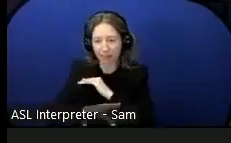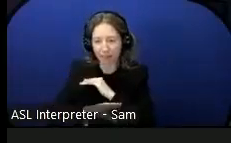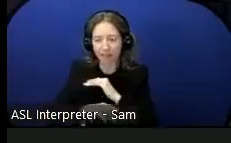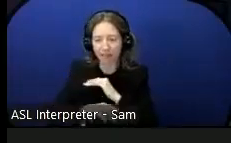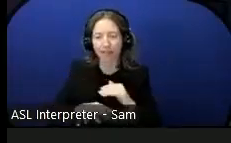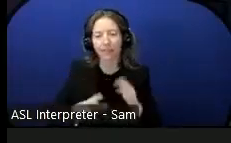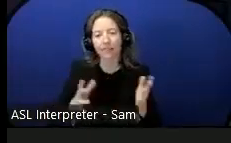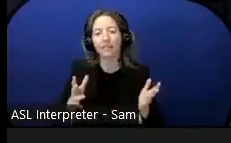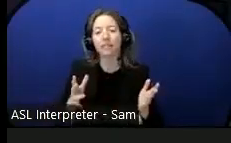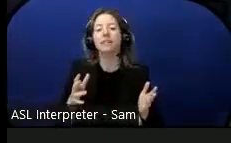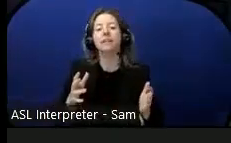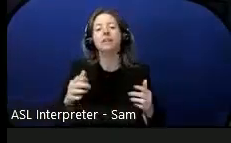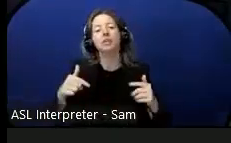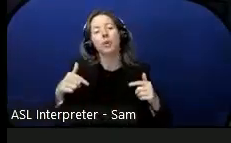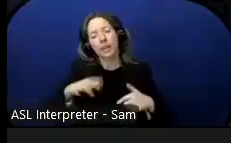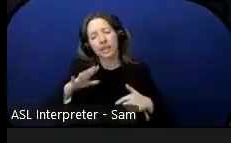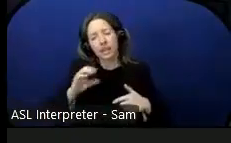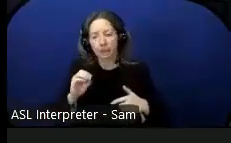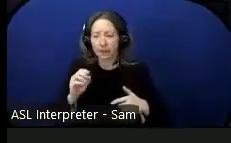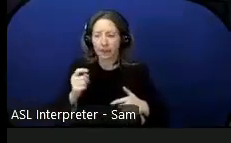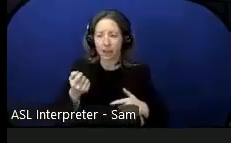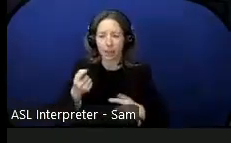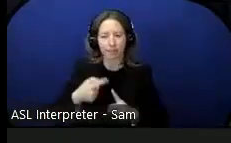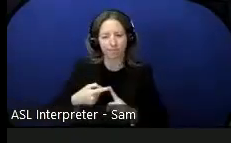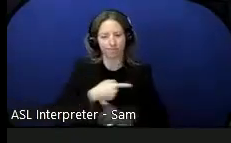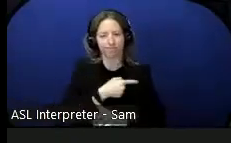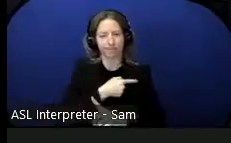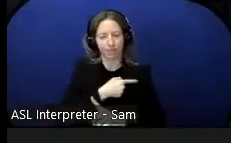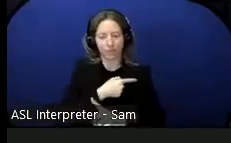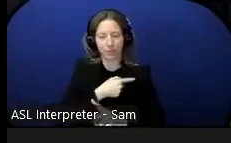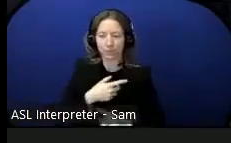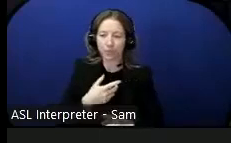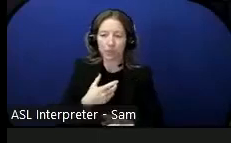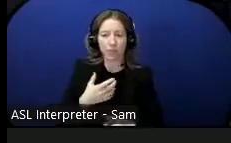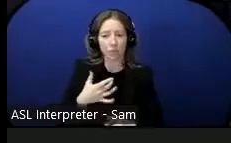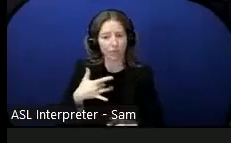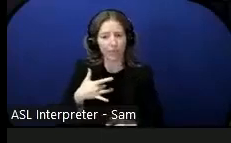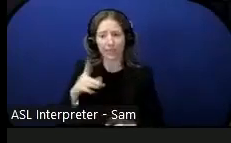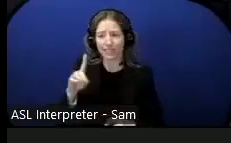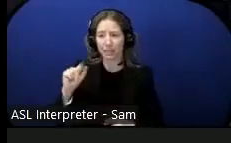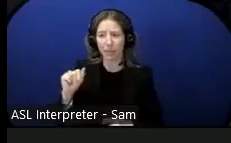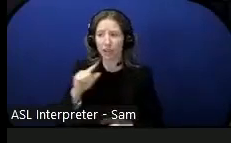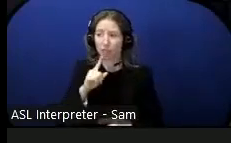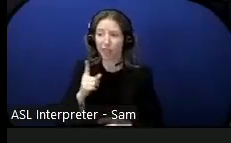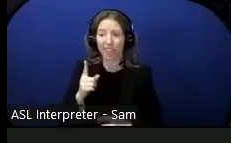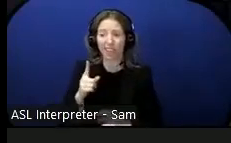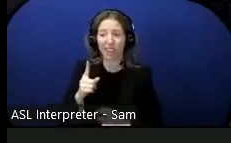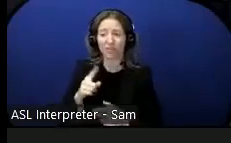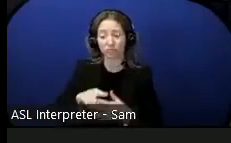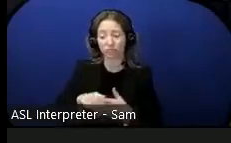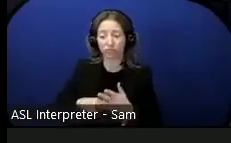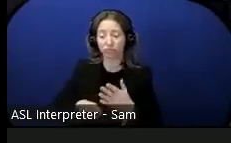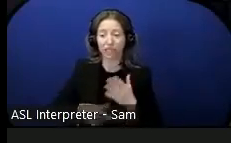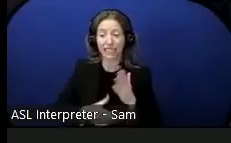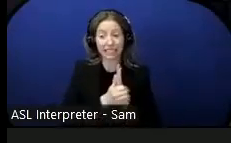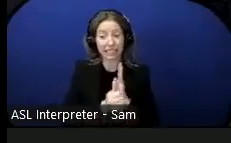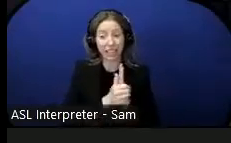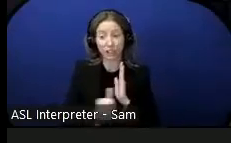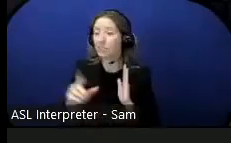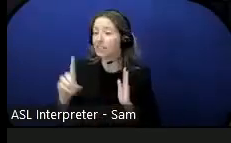We believe that disability is actually a skill set. So, in order to be an accessibility specialist, like Tyler is,